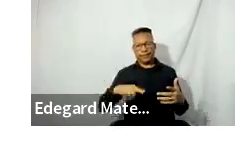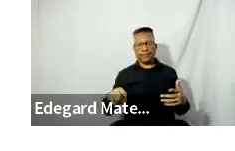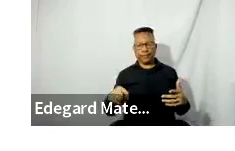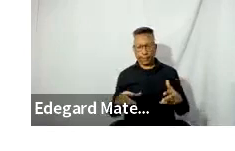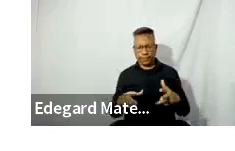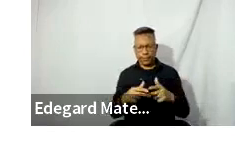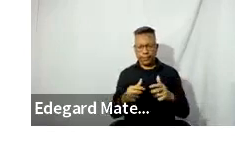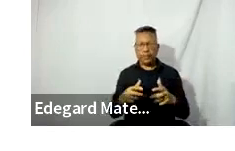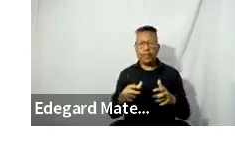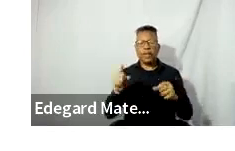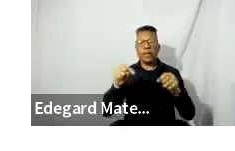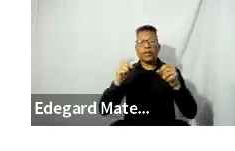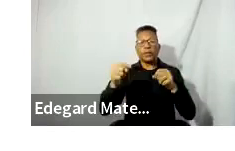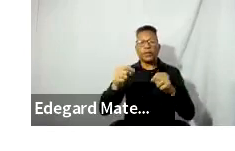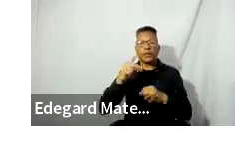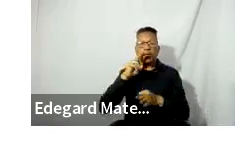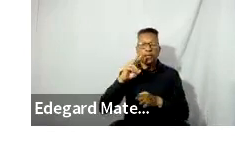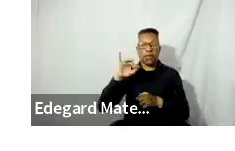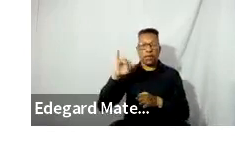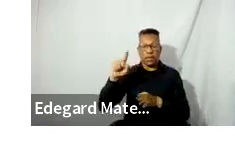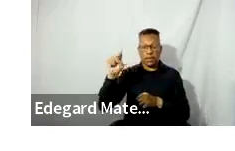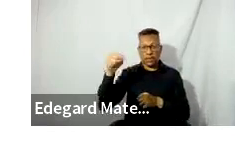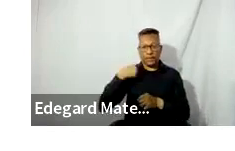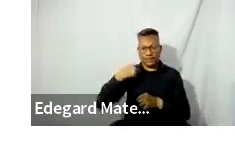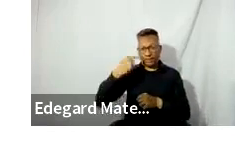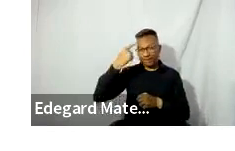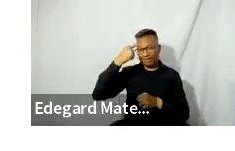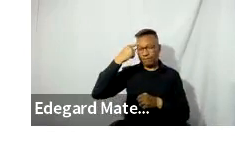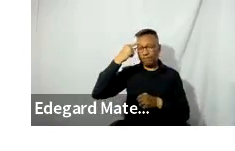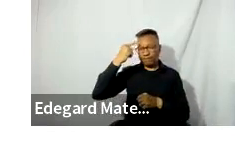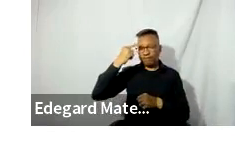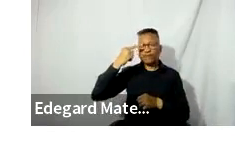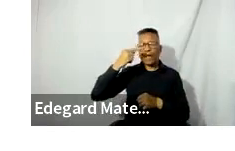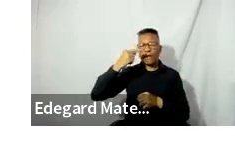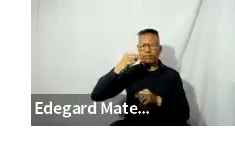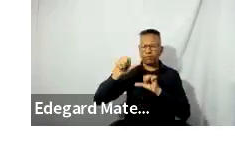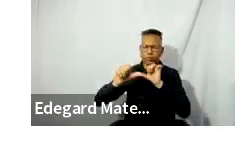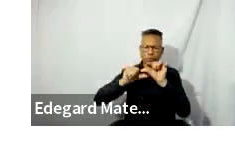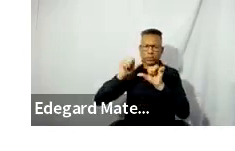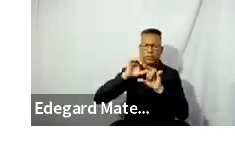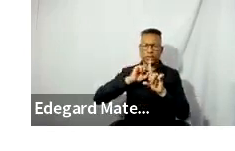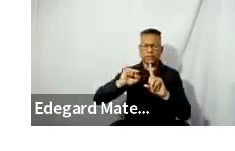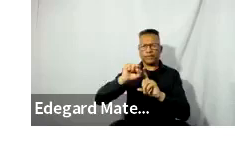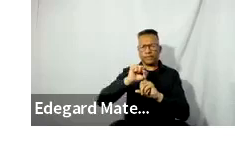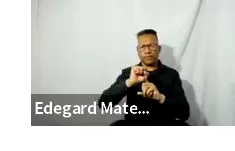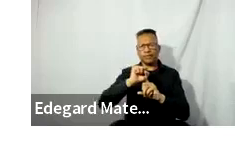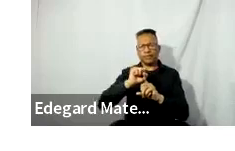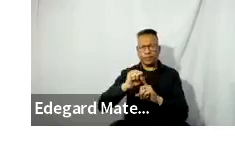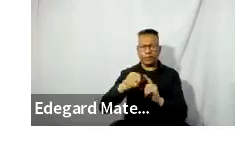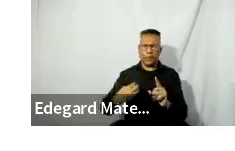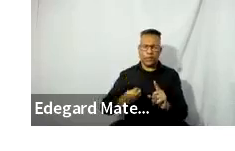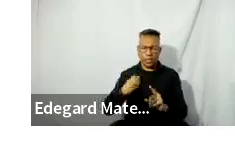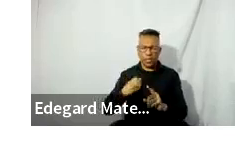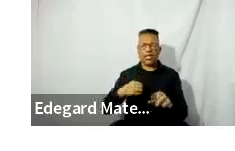and of the social activity of man, and for this reason very formulation of the f the problem of cultural development of behavior